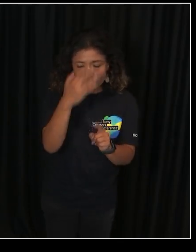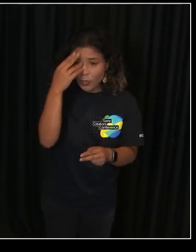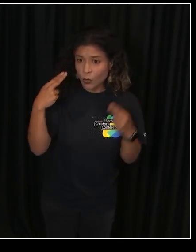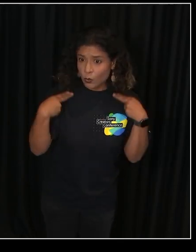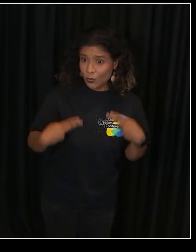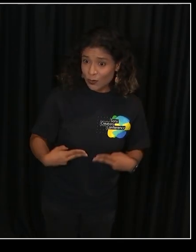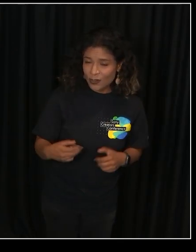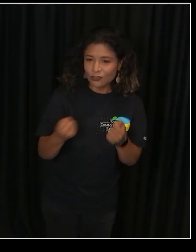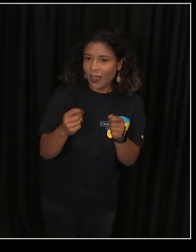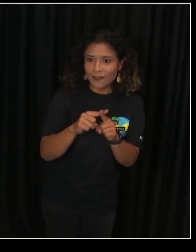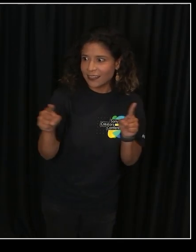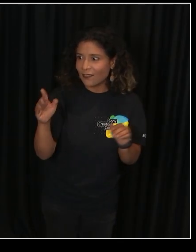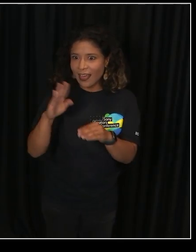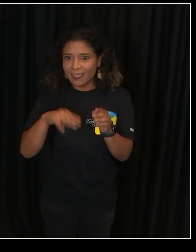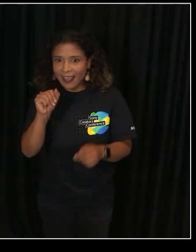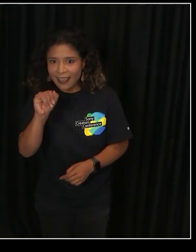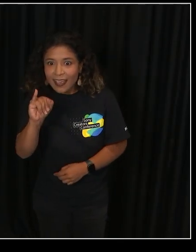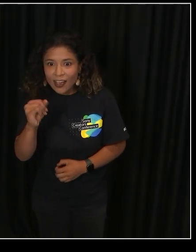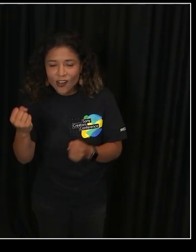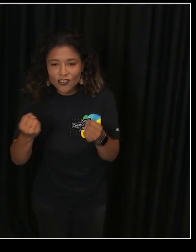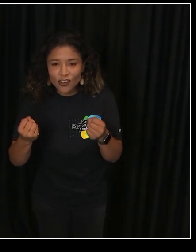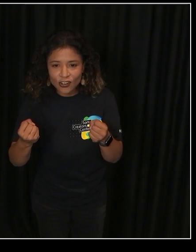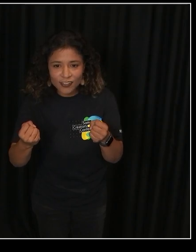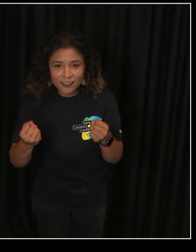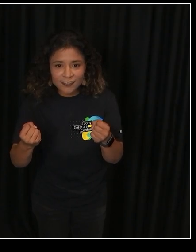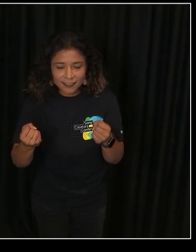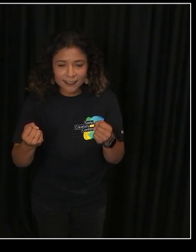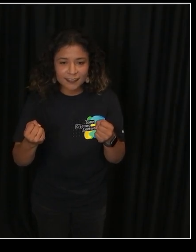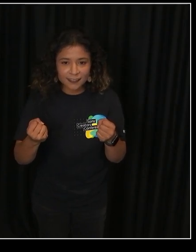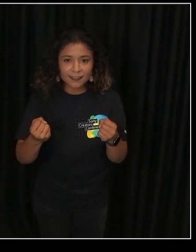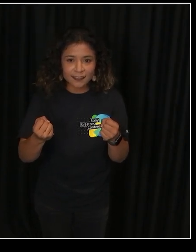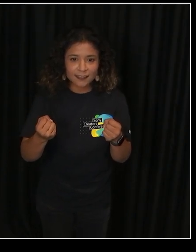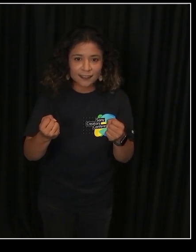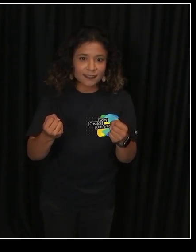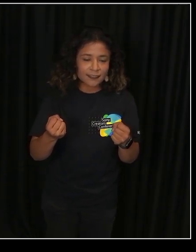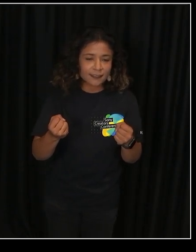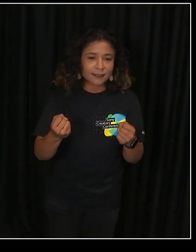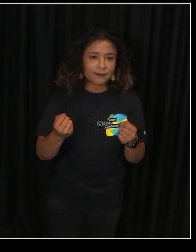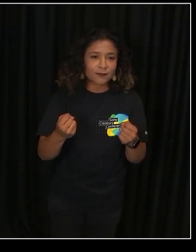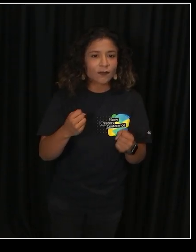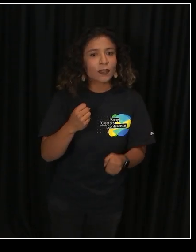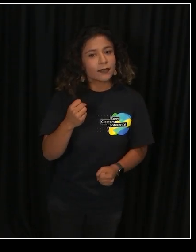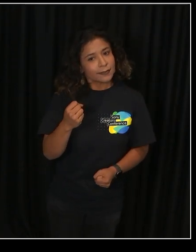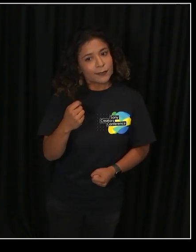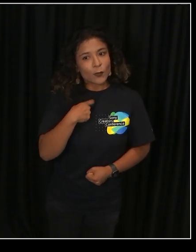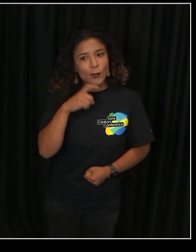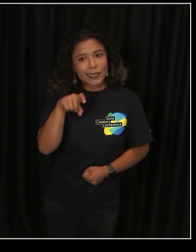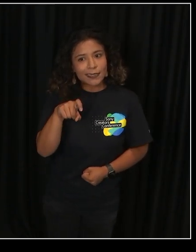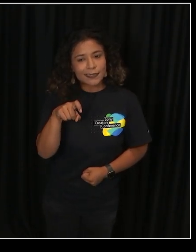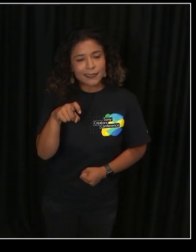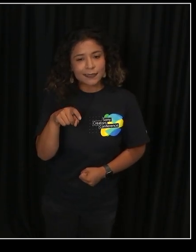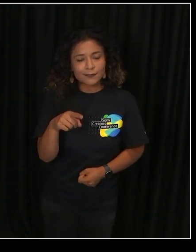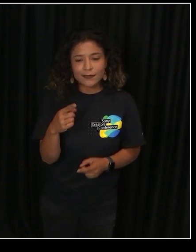that our agents are training against. So we need the final human test to make sure